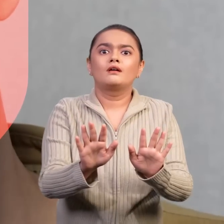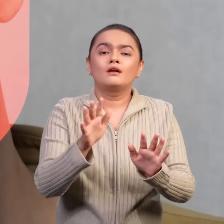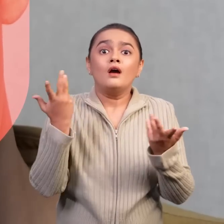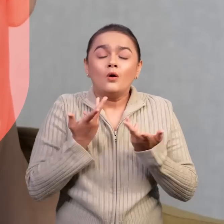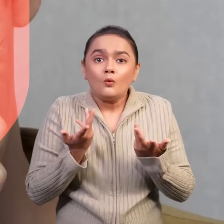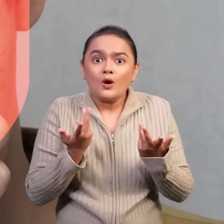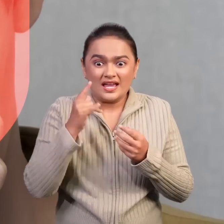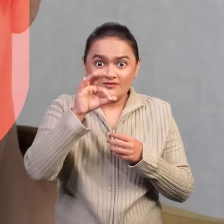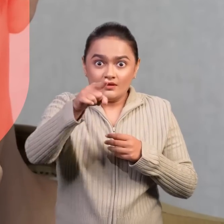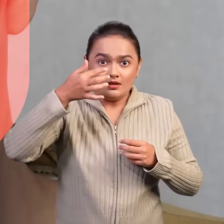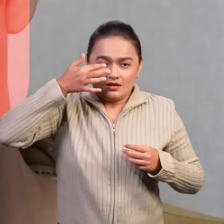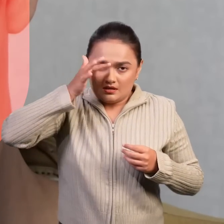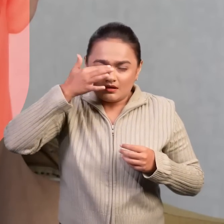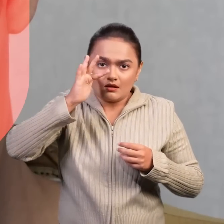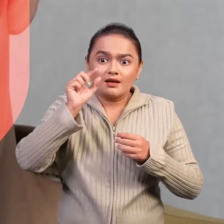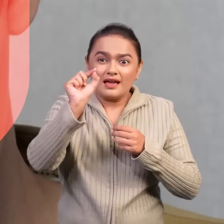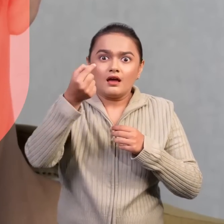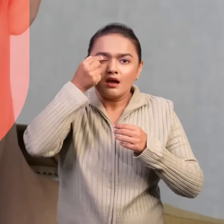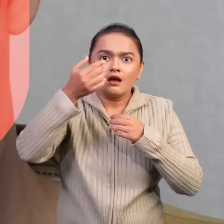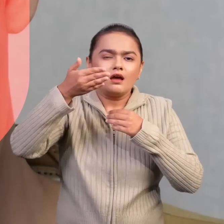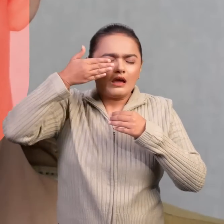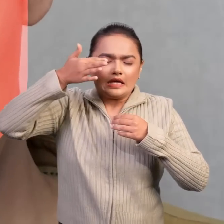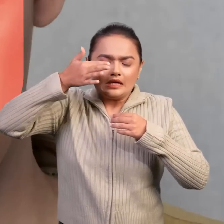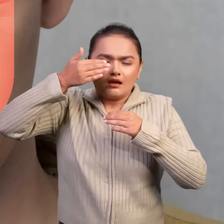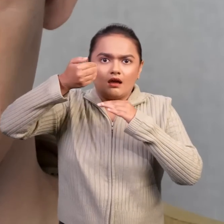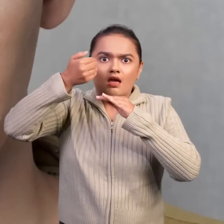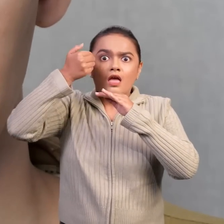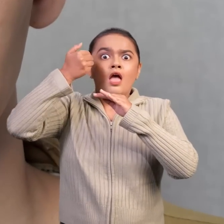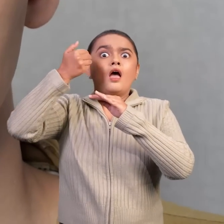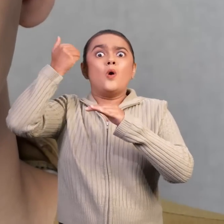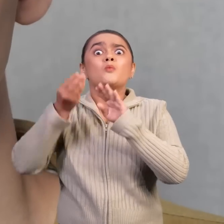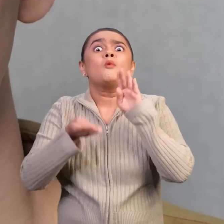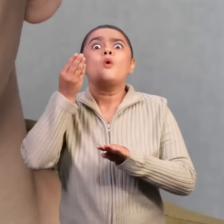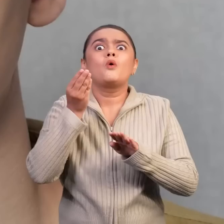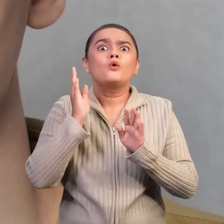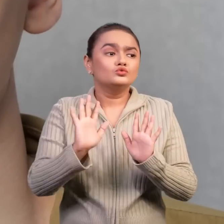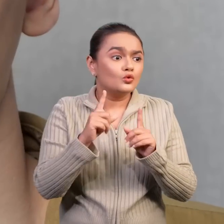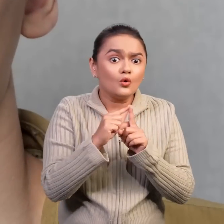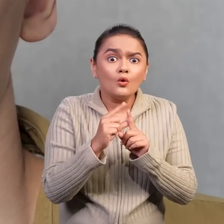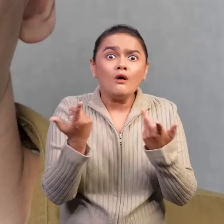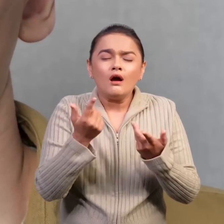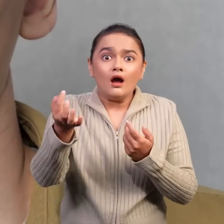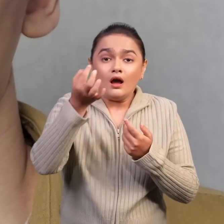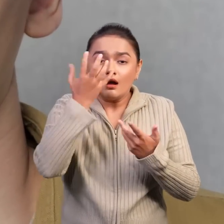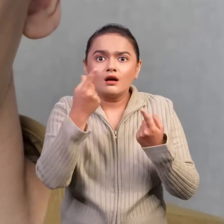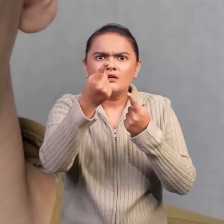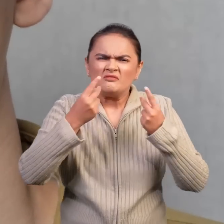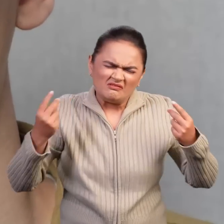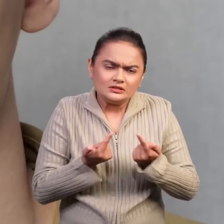What that may do is actually embed the particles or make it go deeper within the surface of the eye. So what can you do?